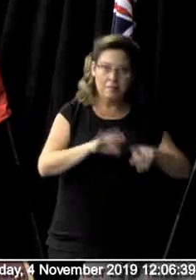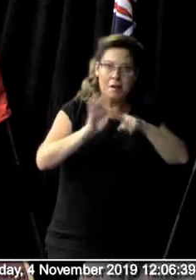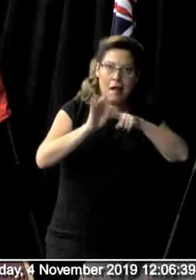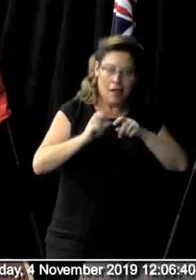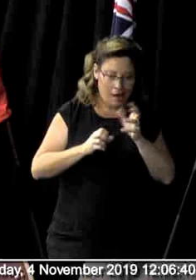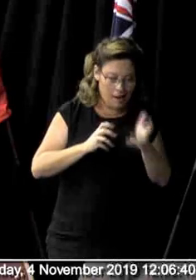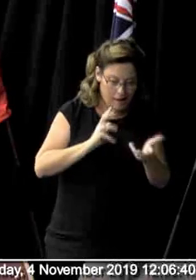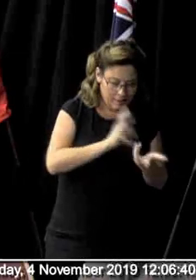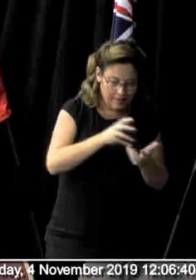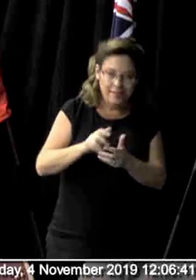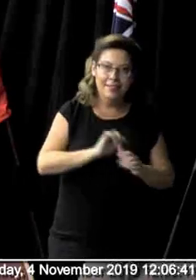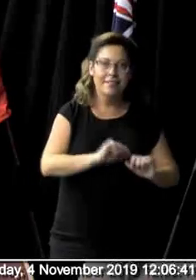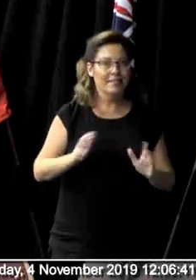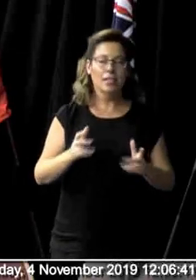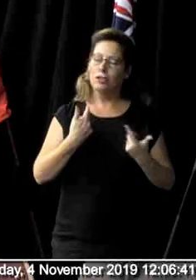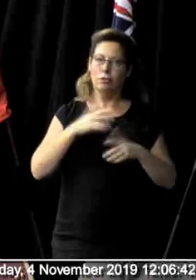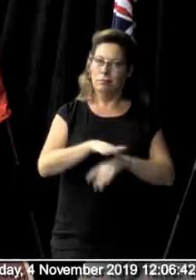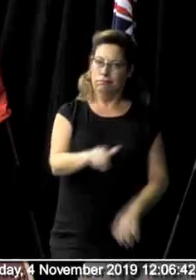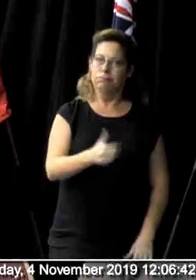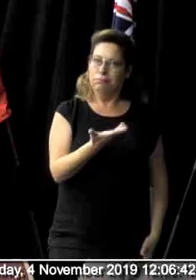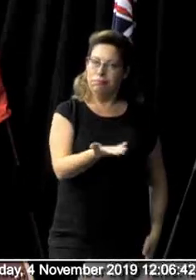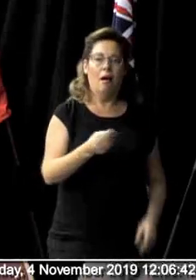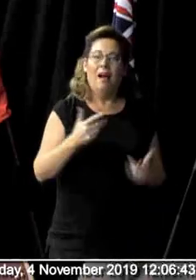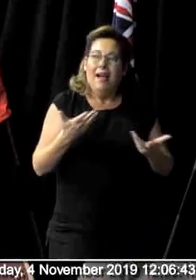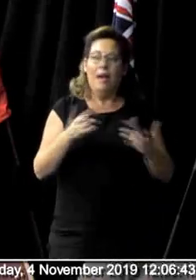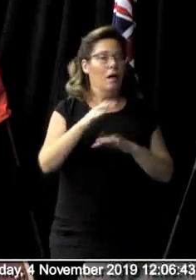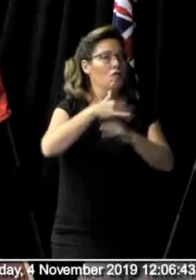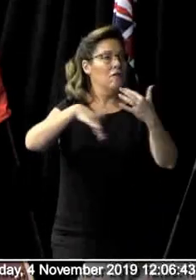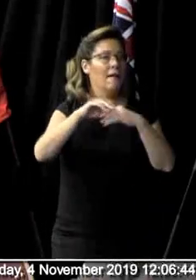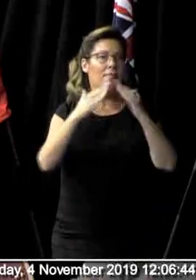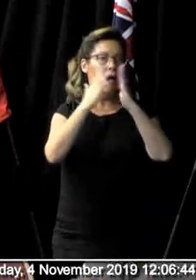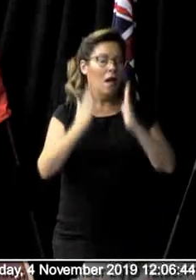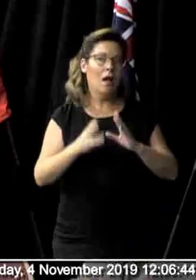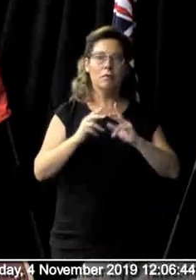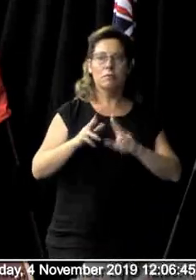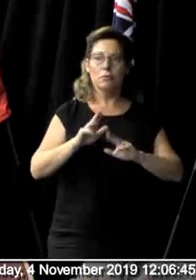quite capable around the house and very – very independent. Thank you.